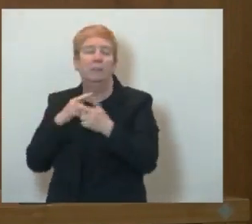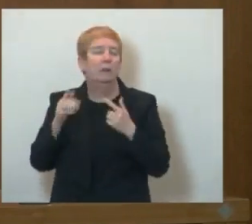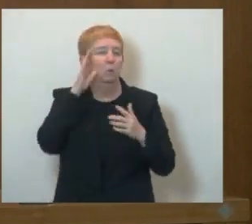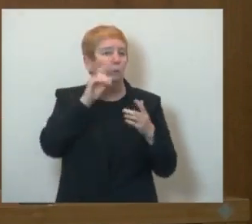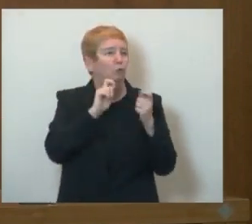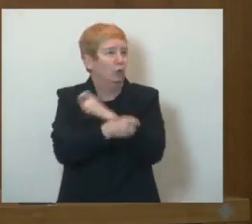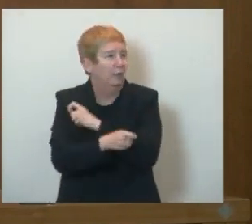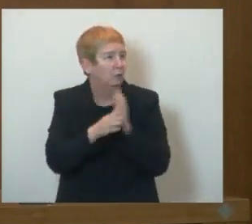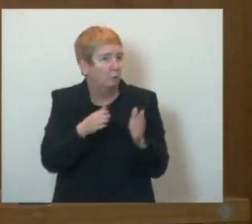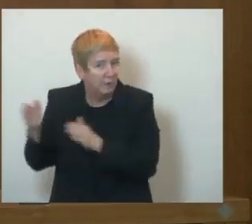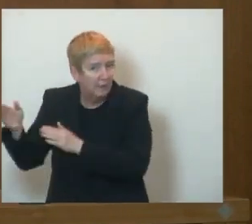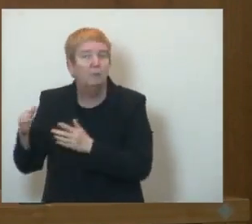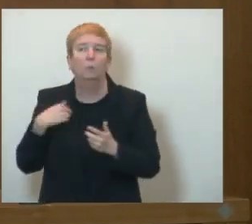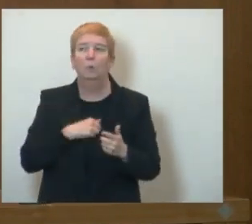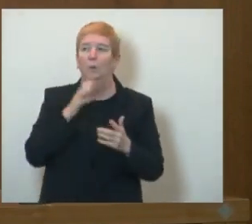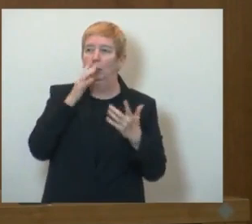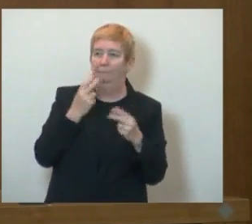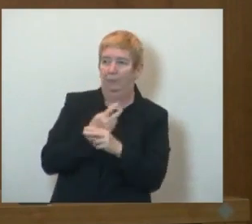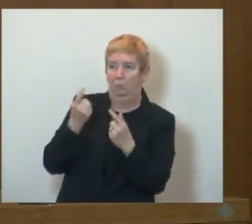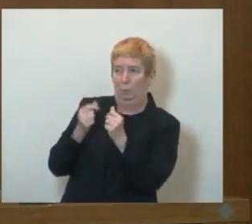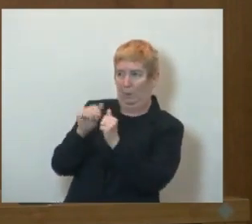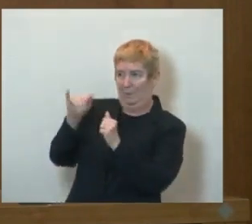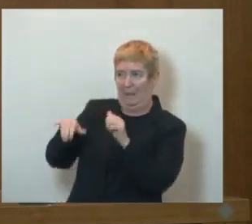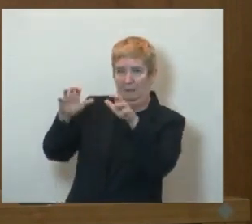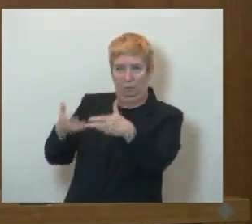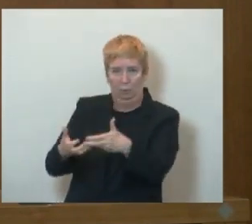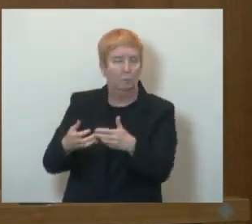WHEN WE HAVE MULTIPLE POSITIVES IN A LONG-TERM CARE FACILITY.